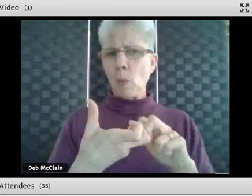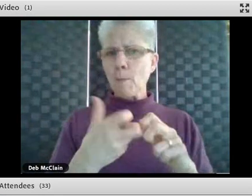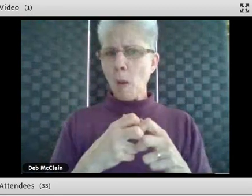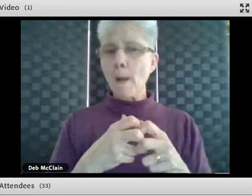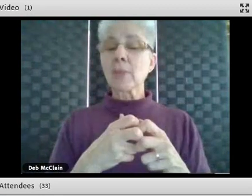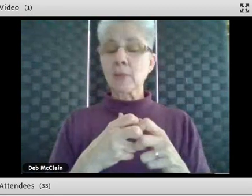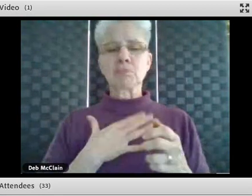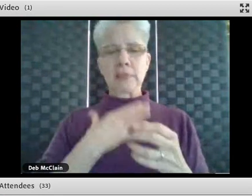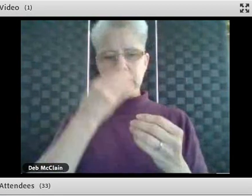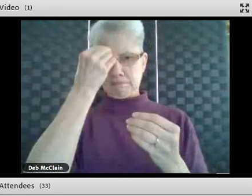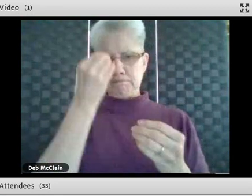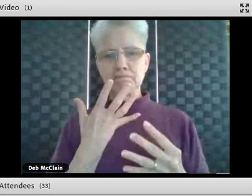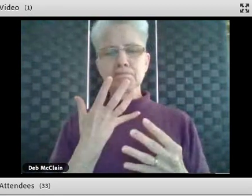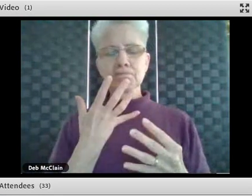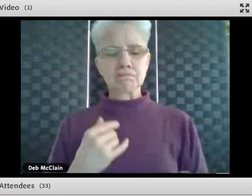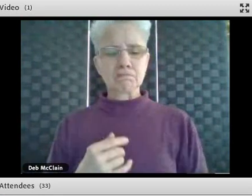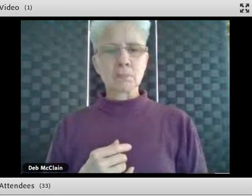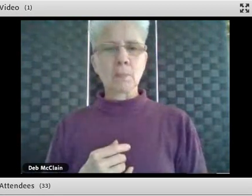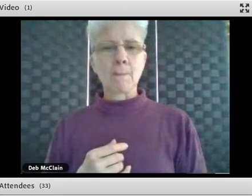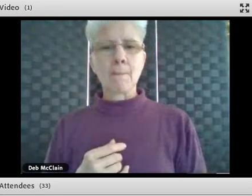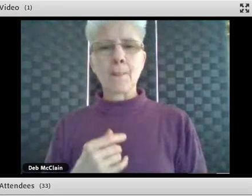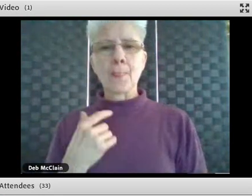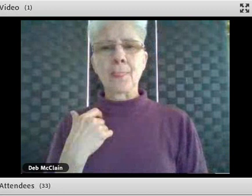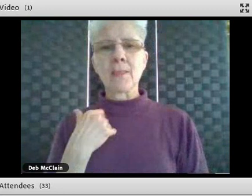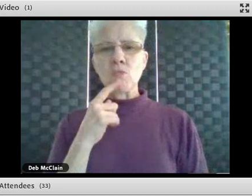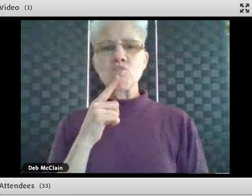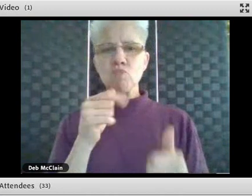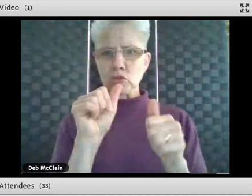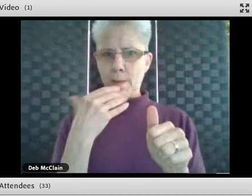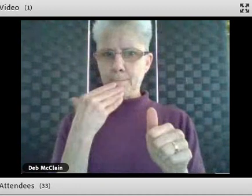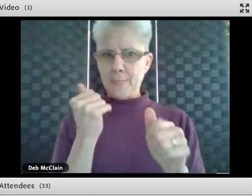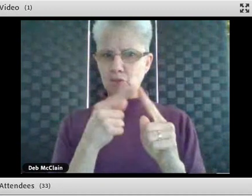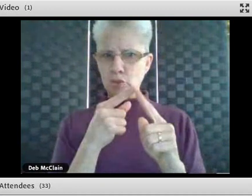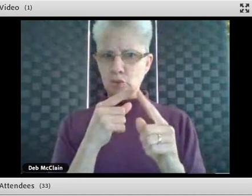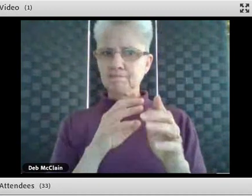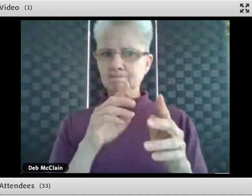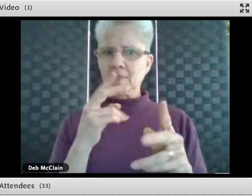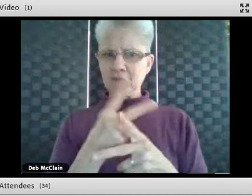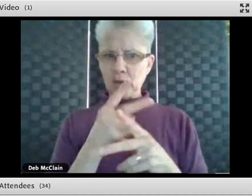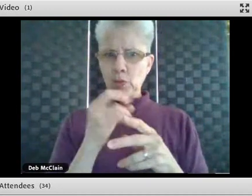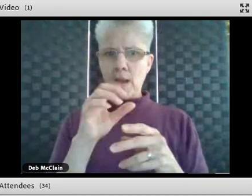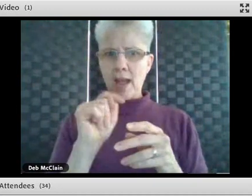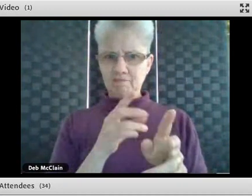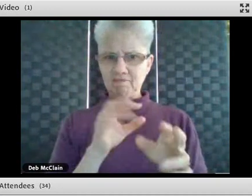please, please let me know, and we'll try our best to get that sorted out, okay?